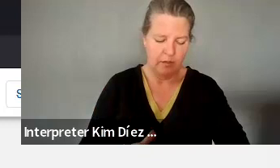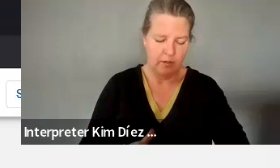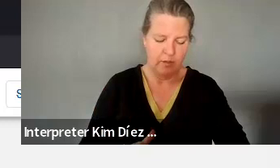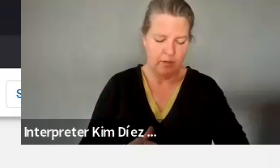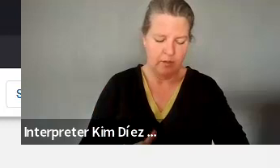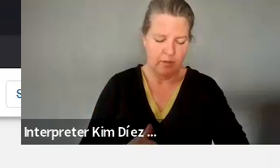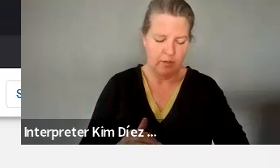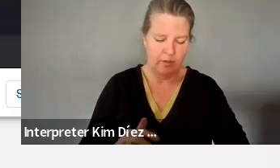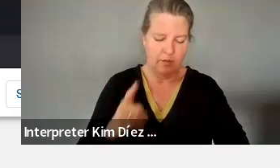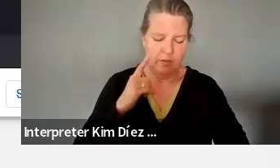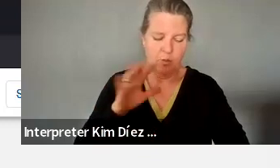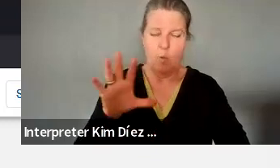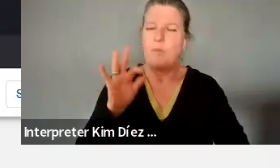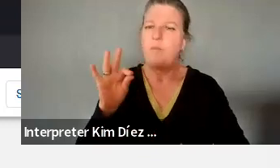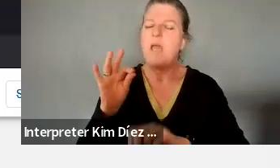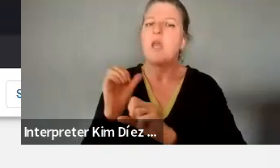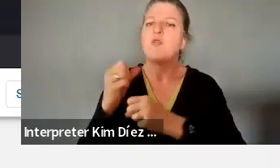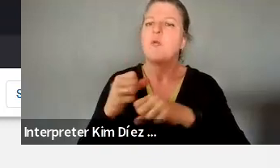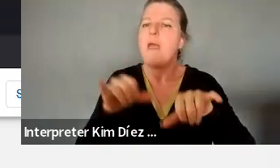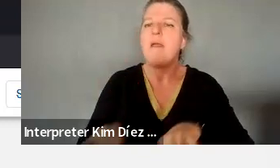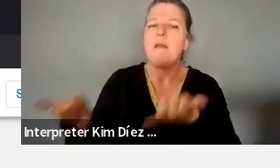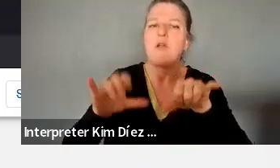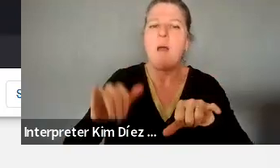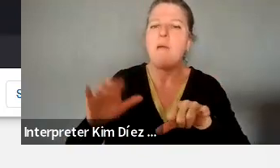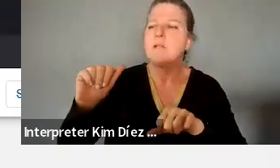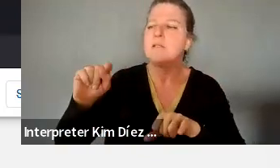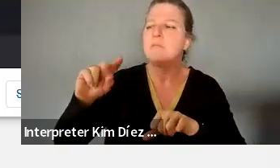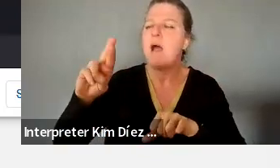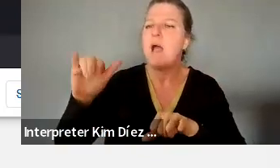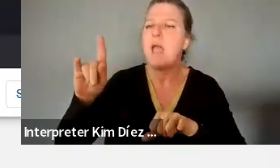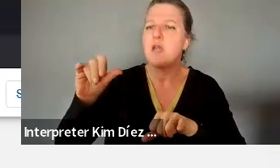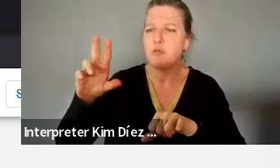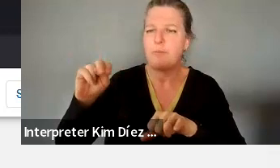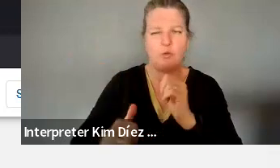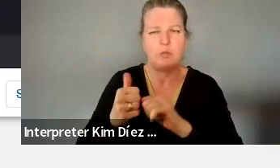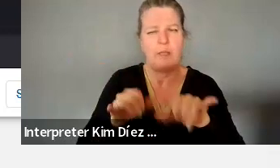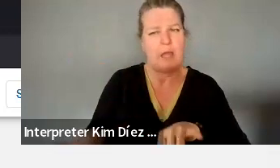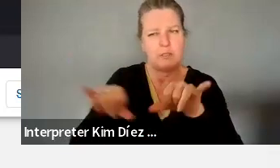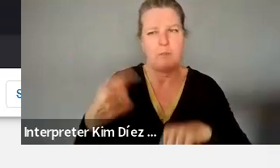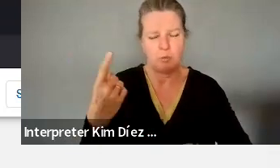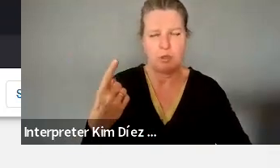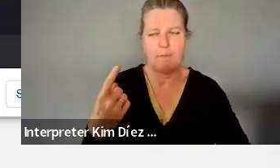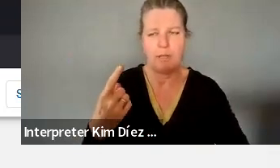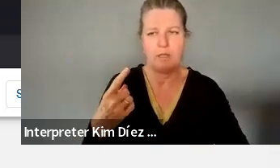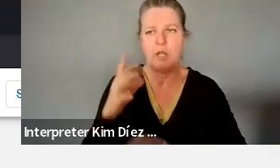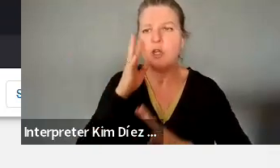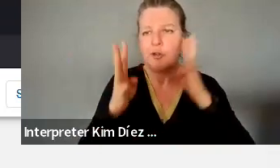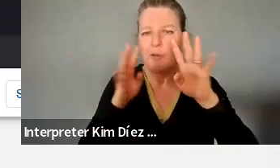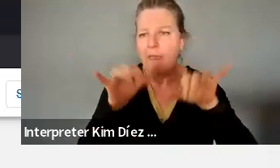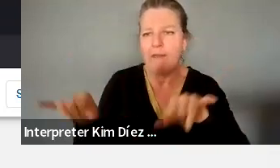which is the most open Creative Commons license you can provide, but there is also the option